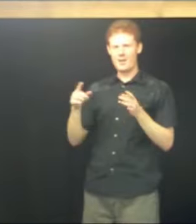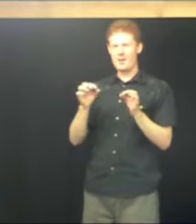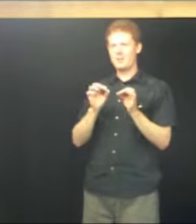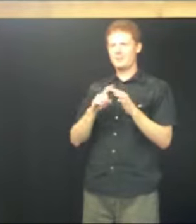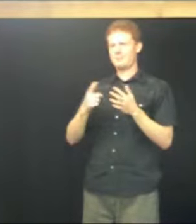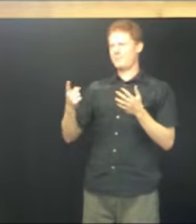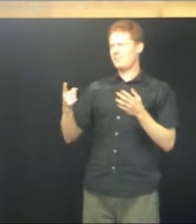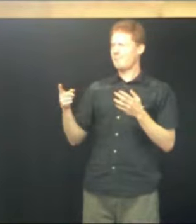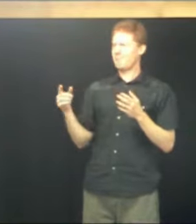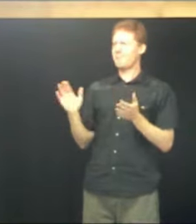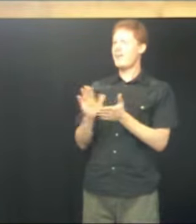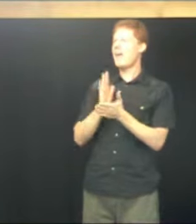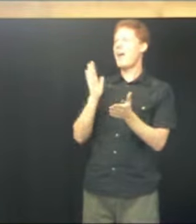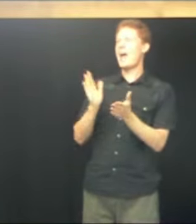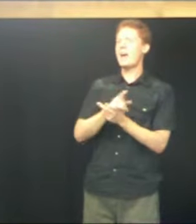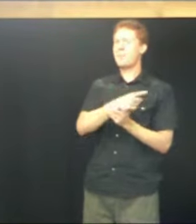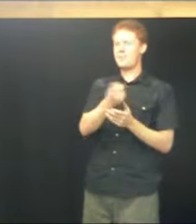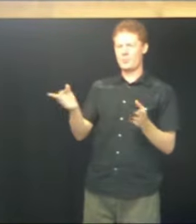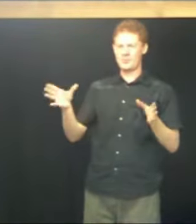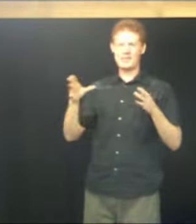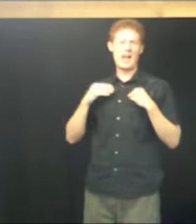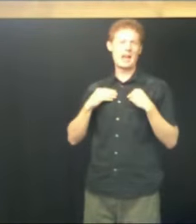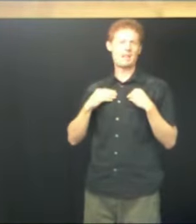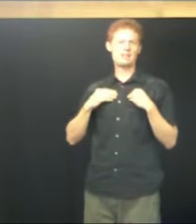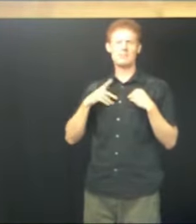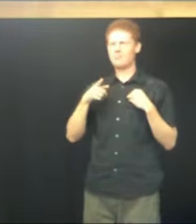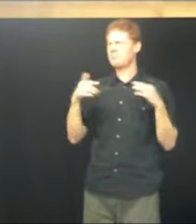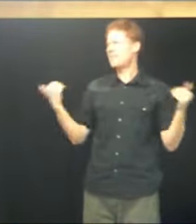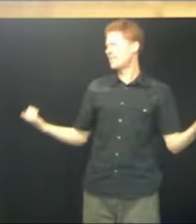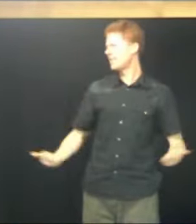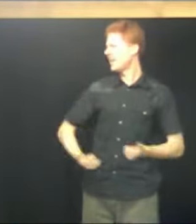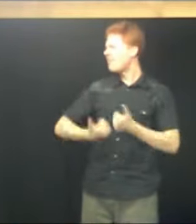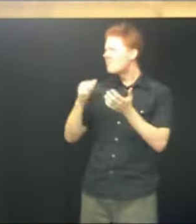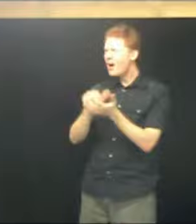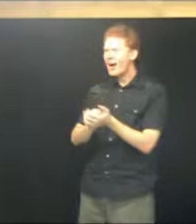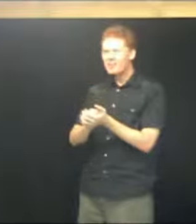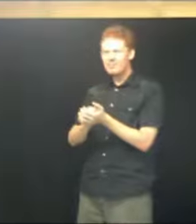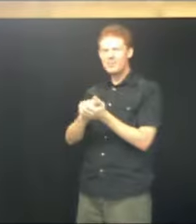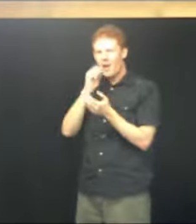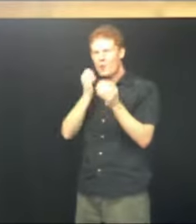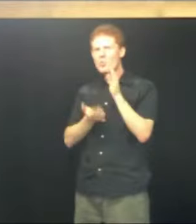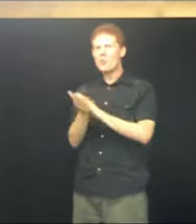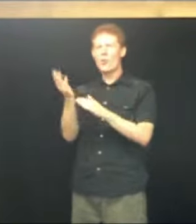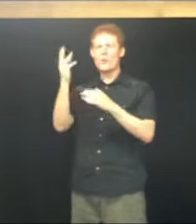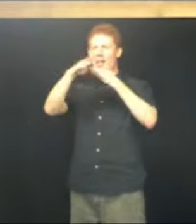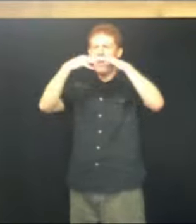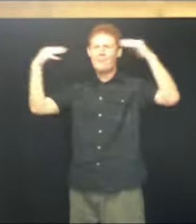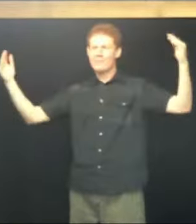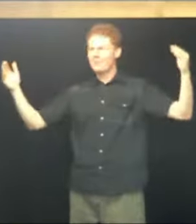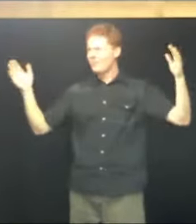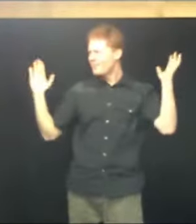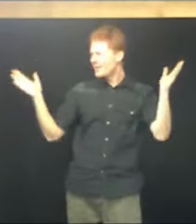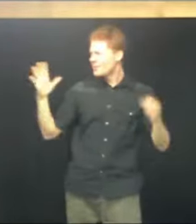Just be happy that God has accepted you. That is enough right? You will get into heaven